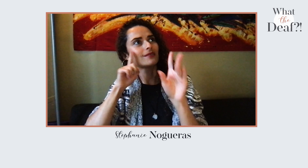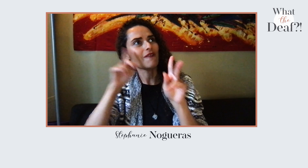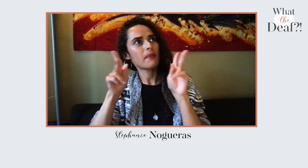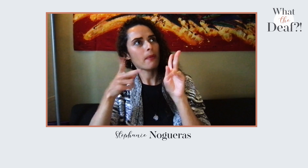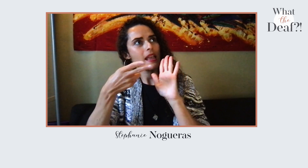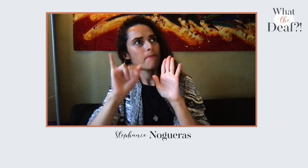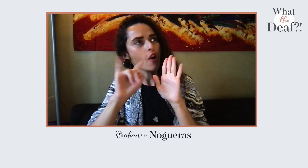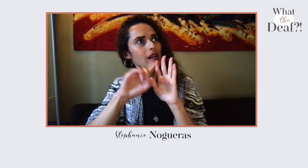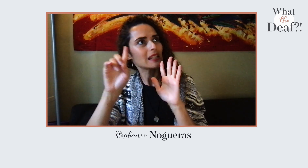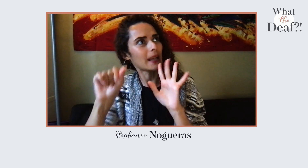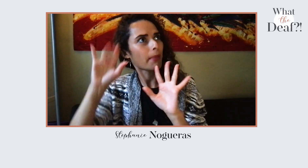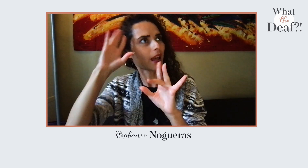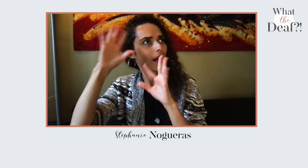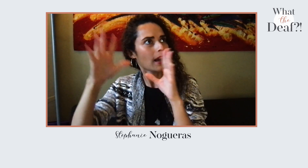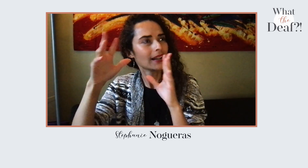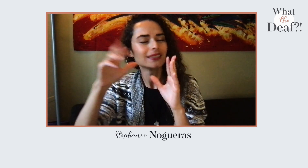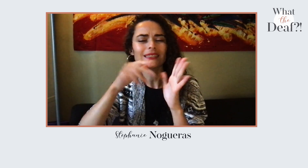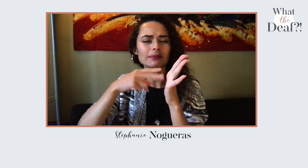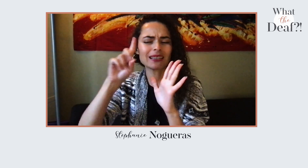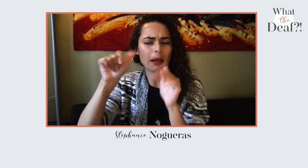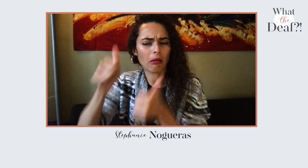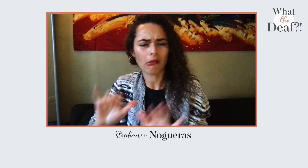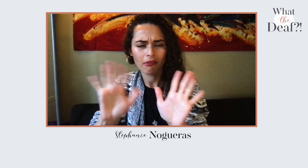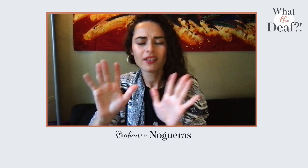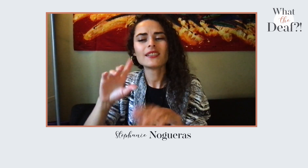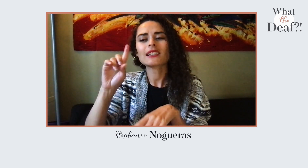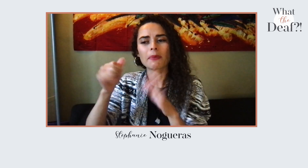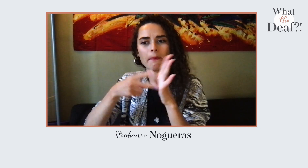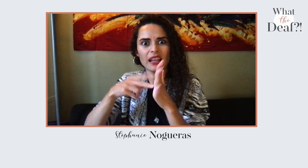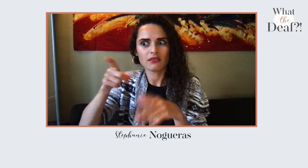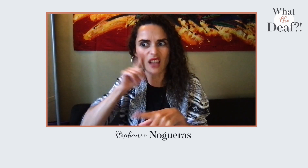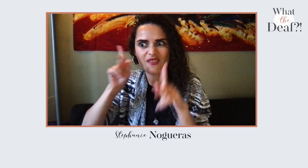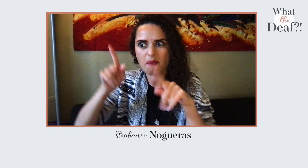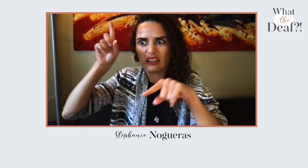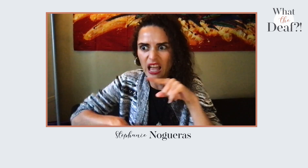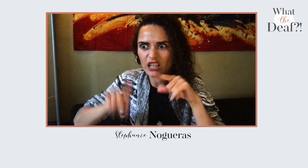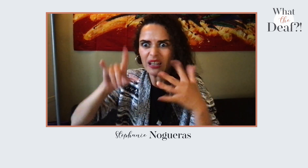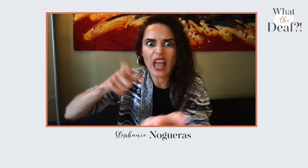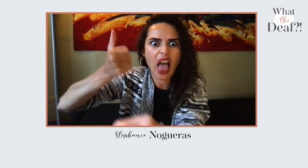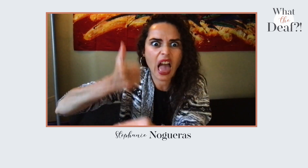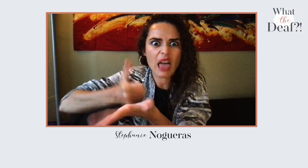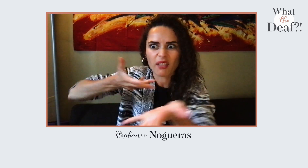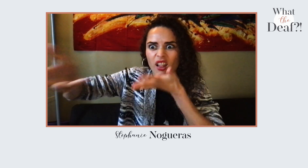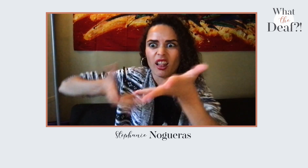You know, he thought deaf meant disabled, hearing impaired, this, that, meant that they needed help with everything,